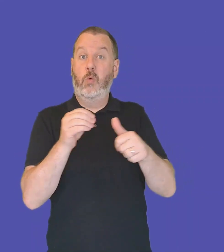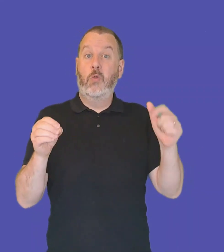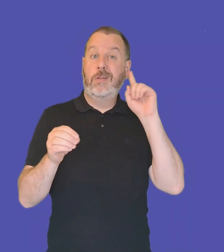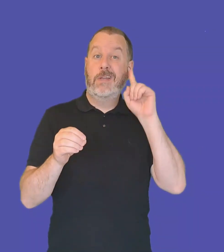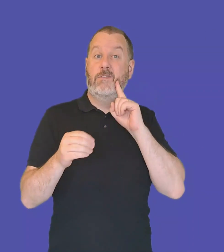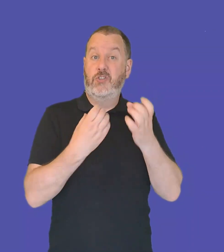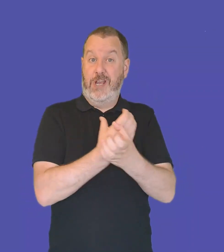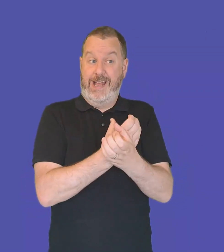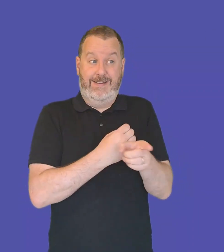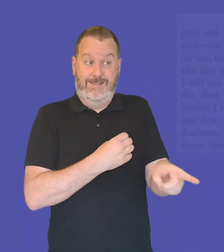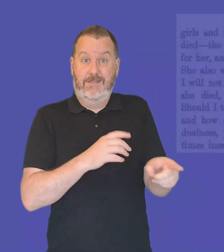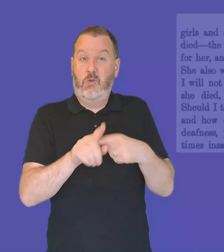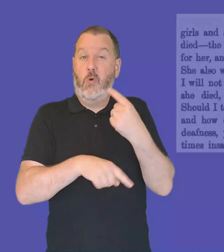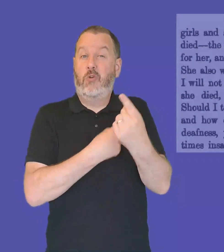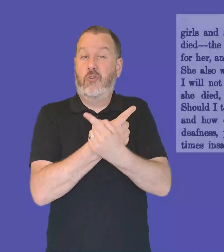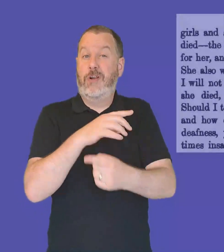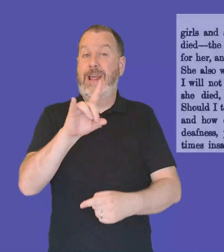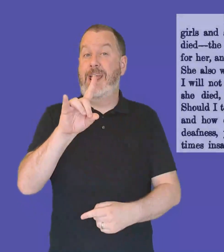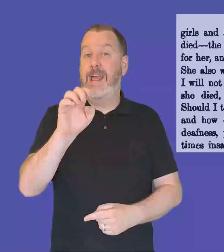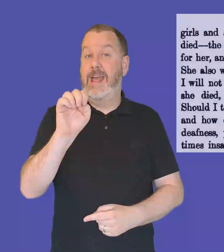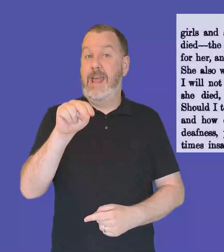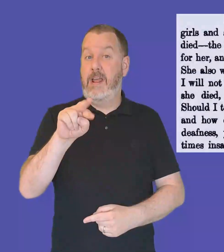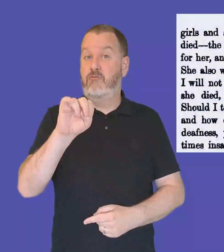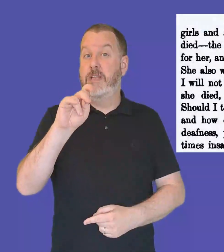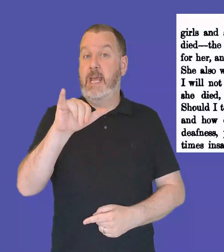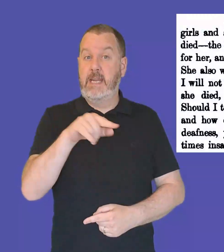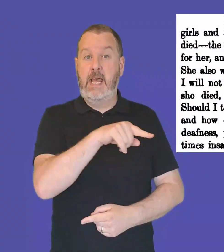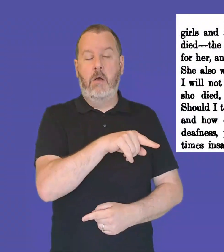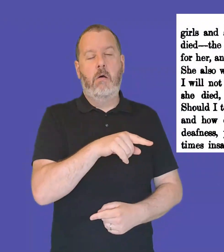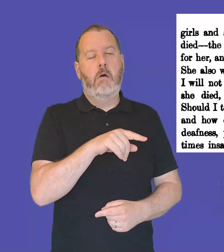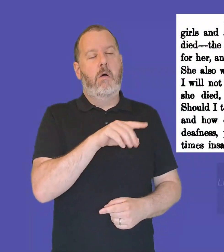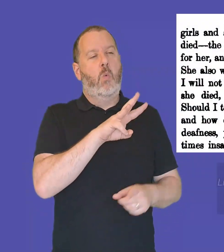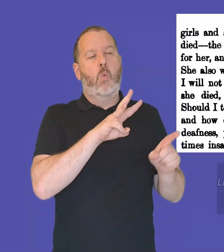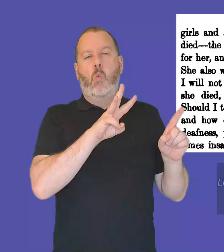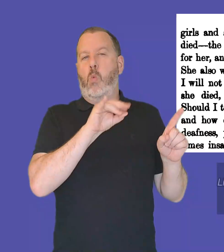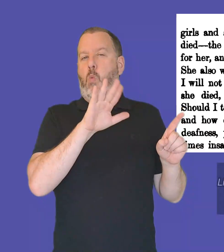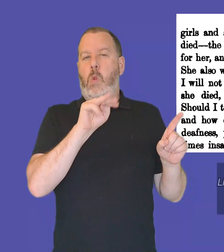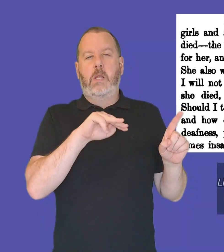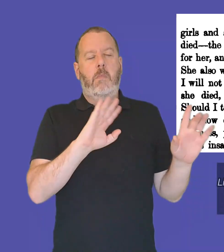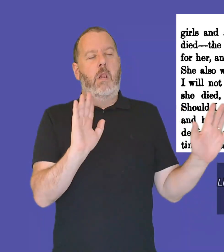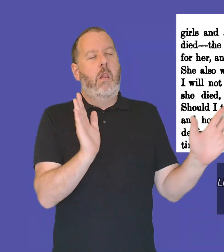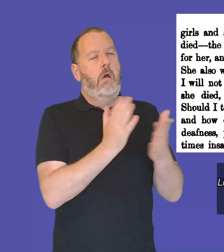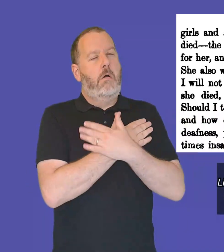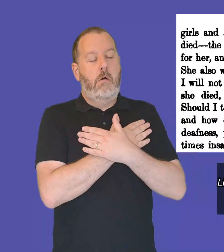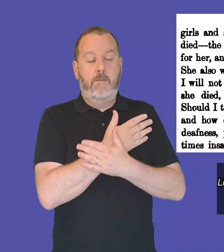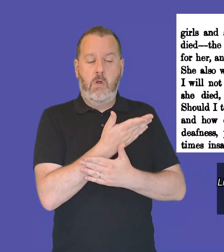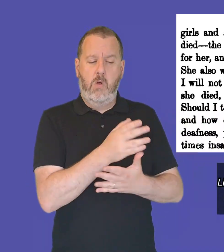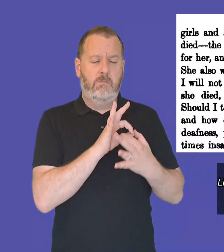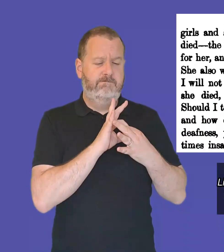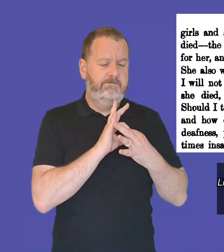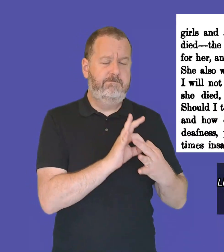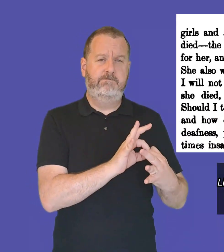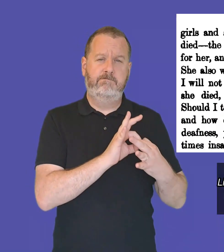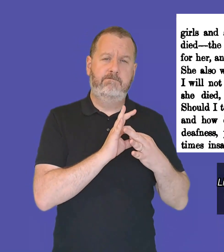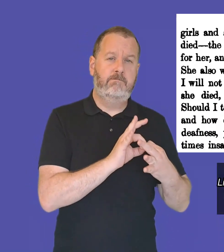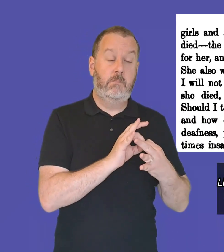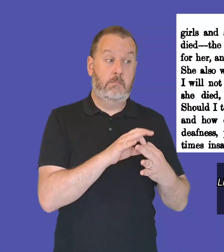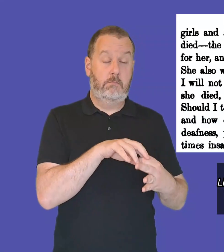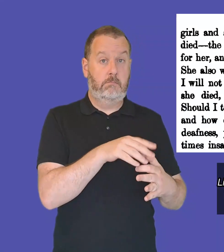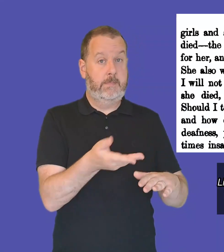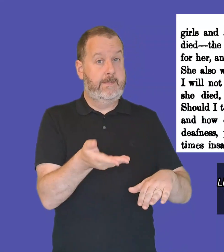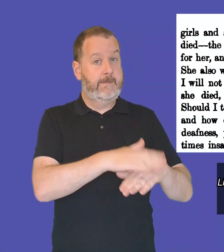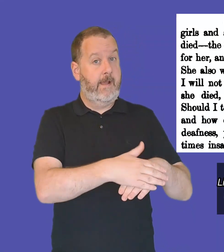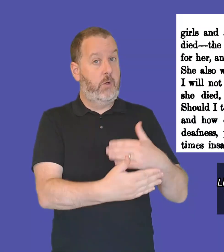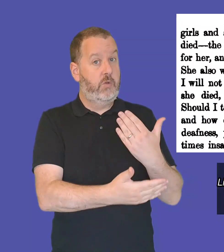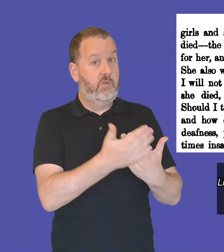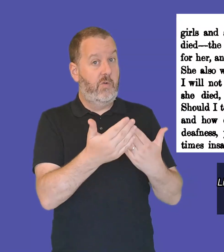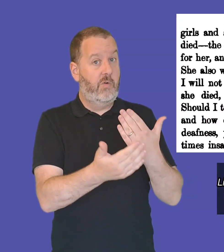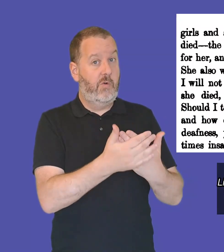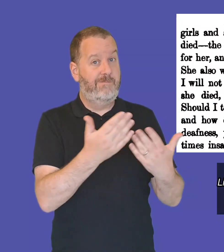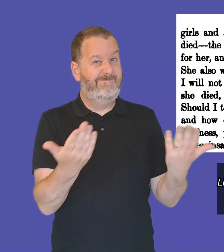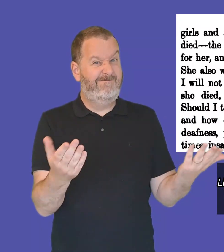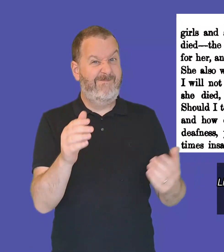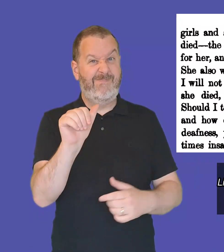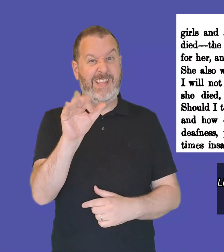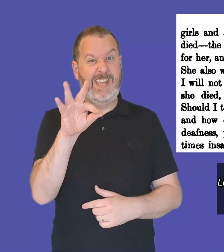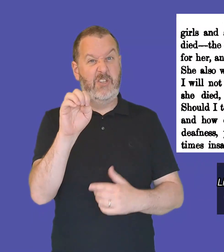He also dearly loved his Deaf daughter Henrietta - who died aged just 6,